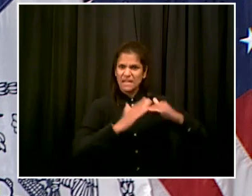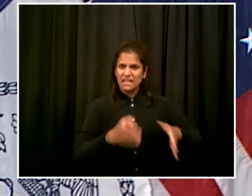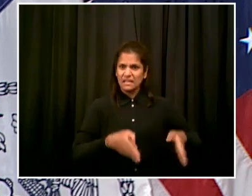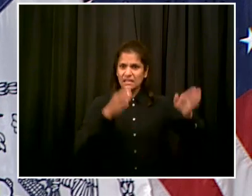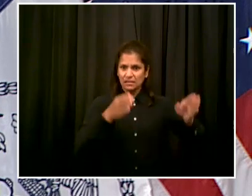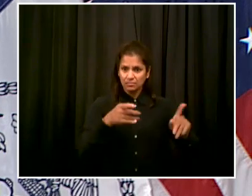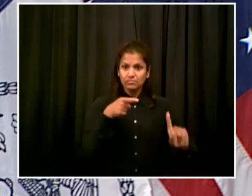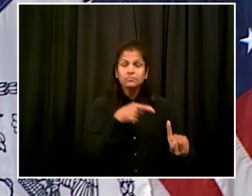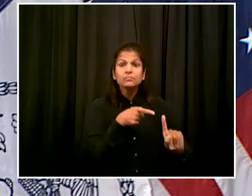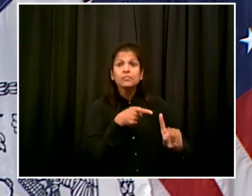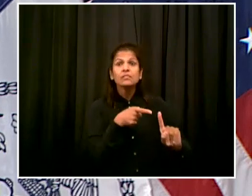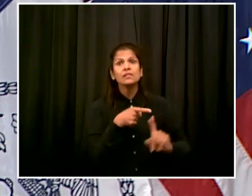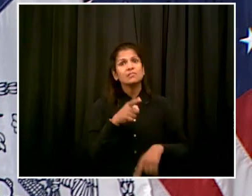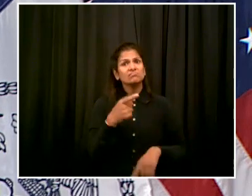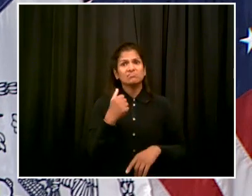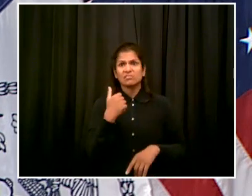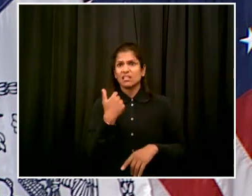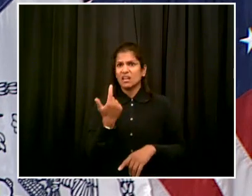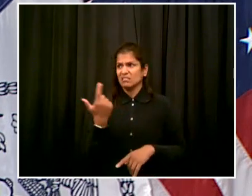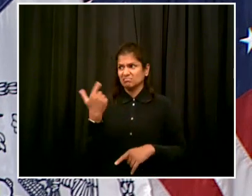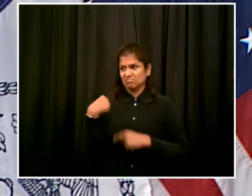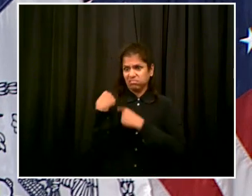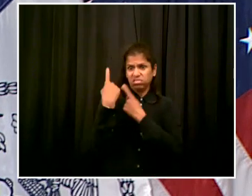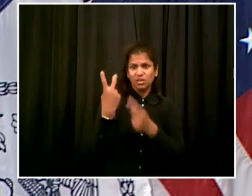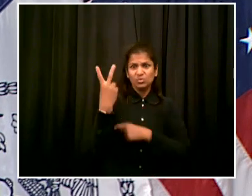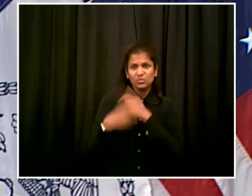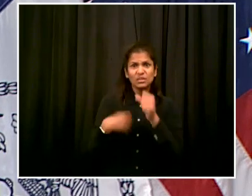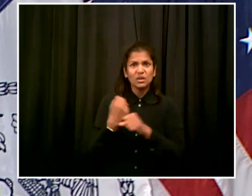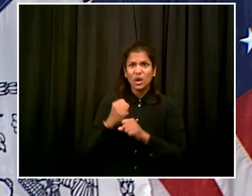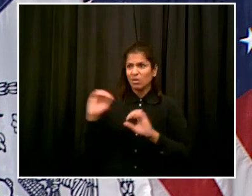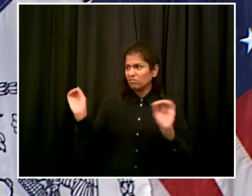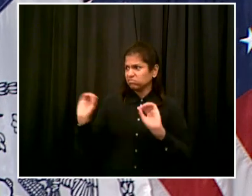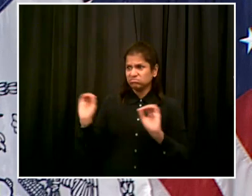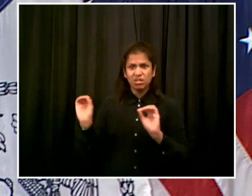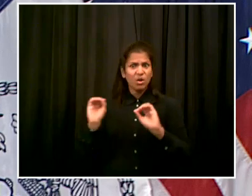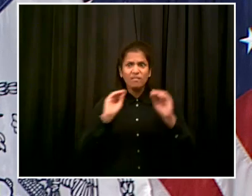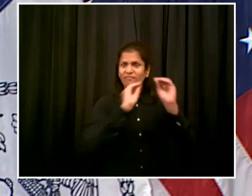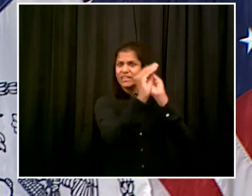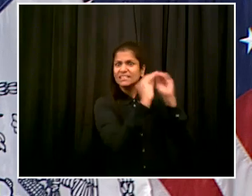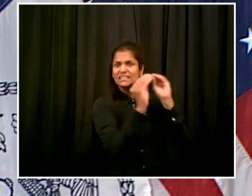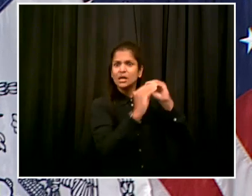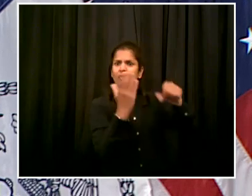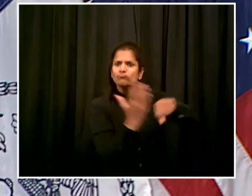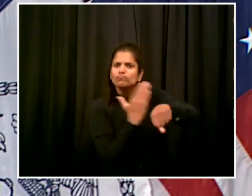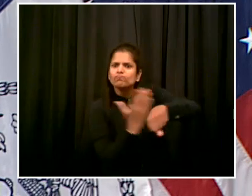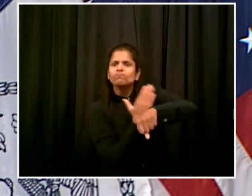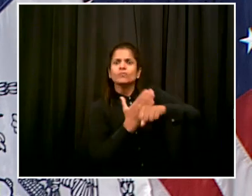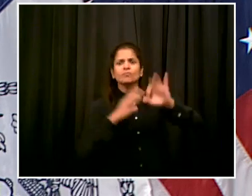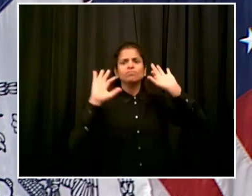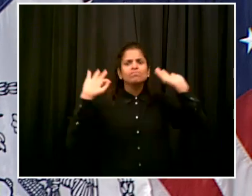INEFFECTIVE. THAT IS FROM AN INDEPENDENT ANALYSIS.